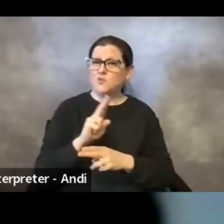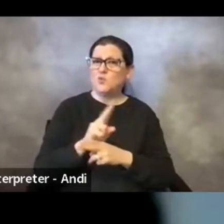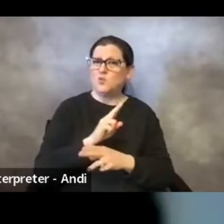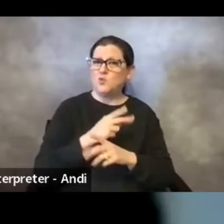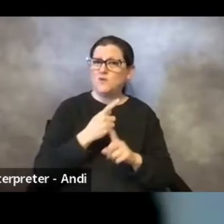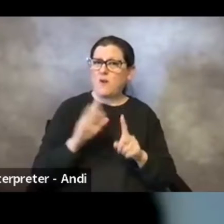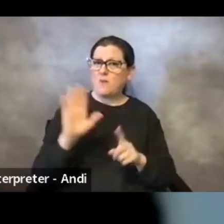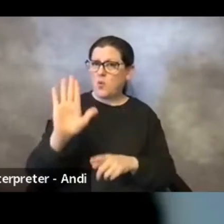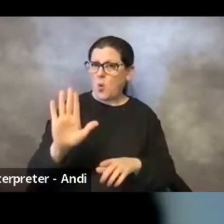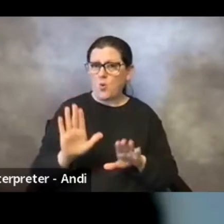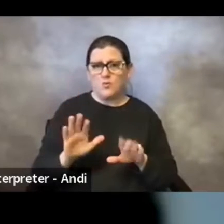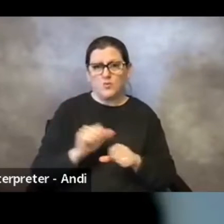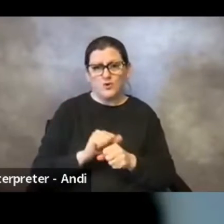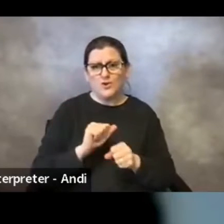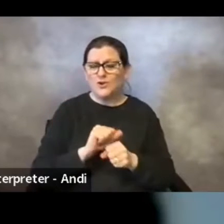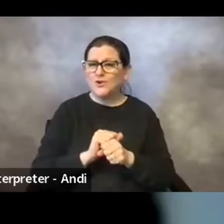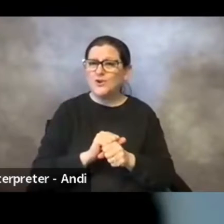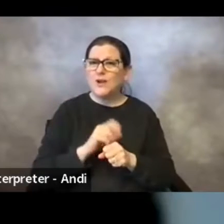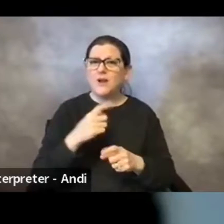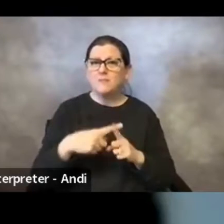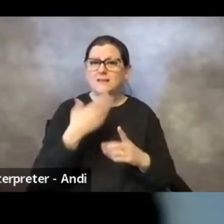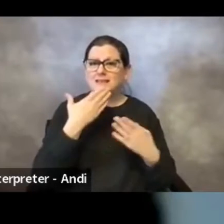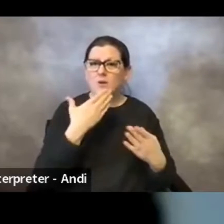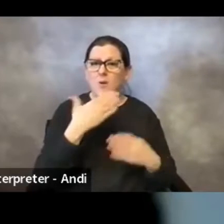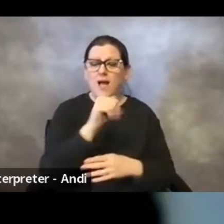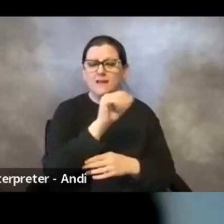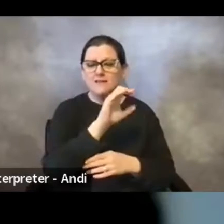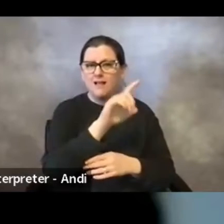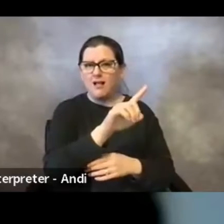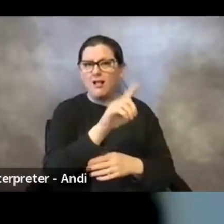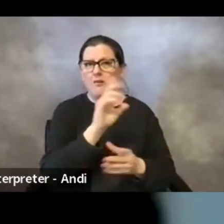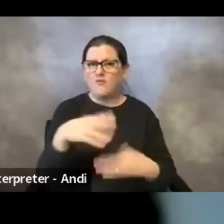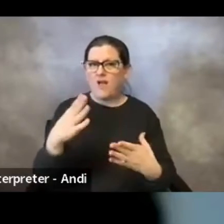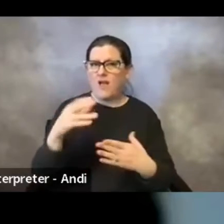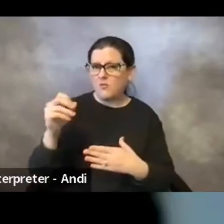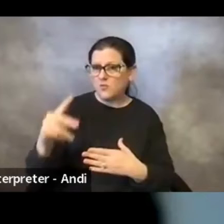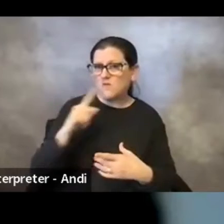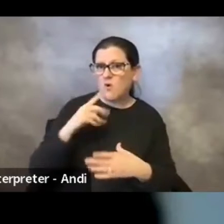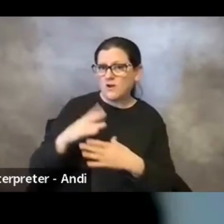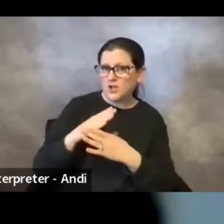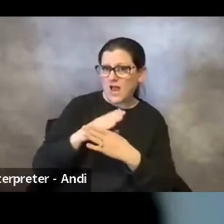great work. And thank you to ACL for providing opportunity to share some of the work that is